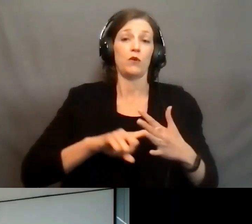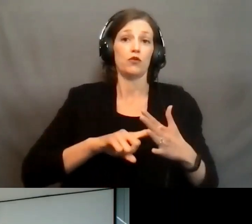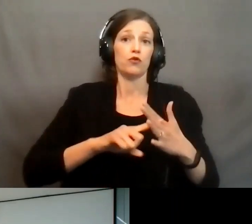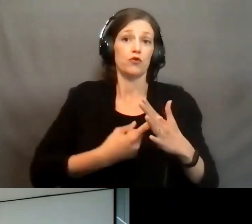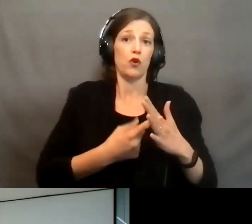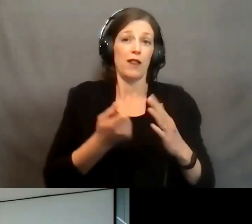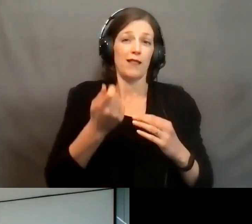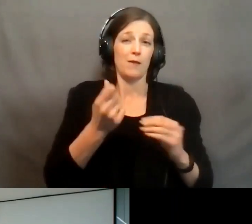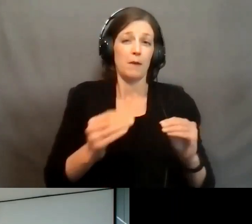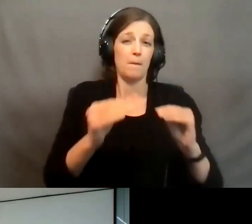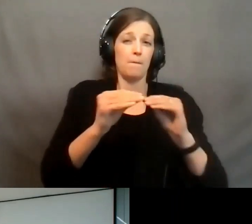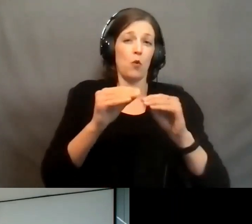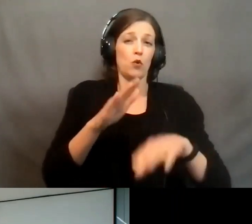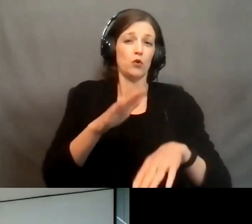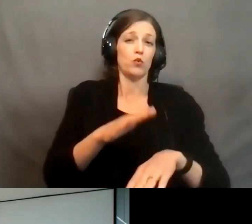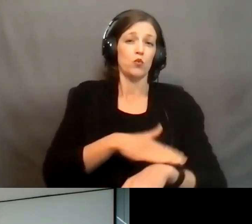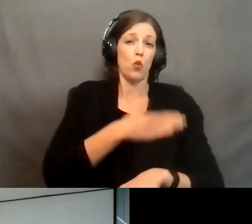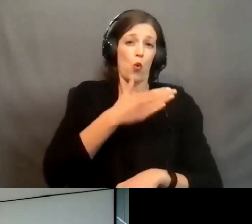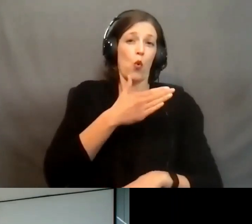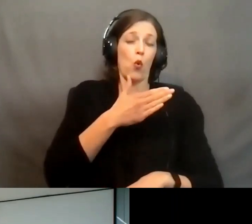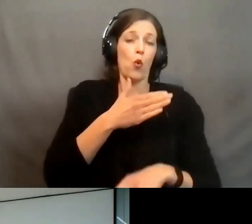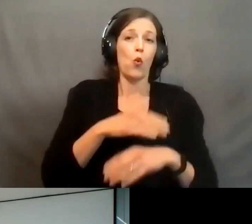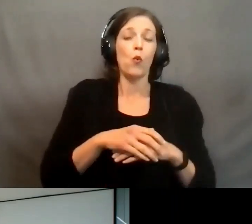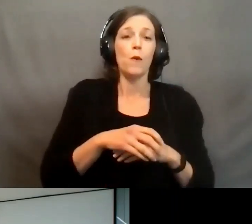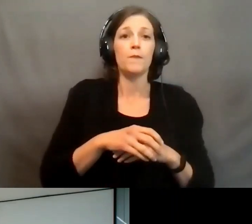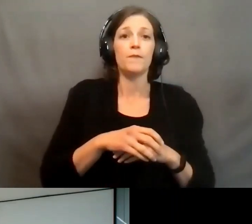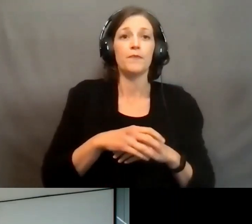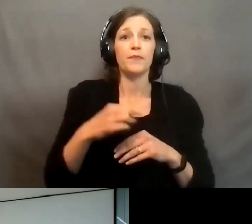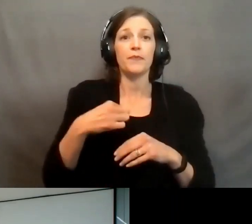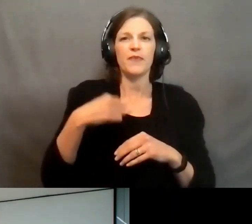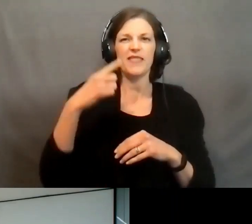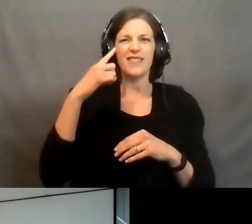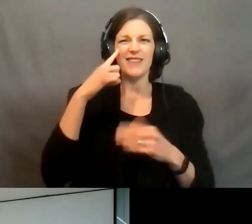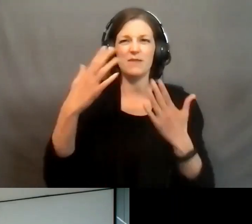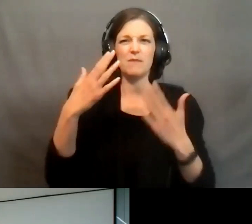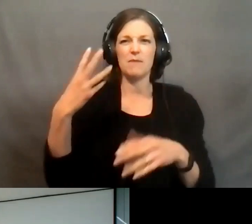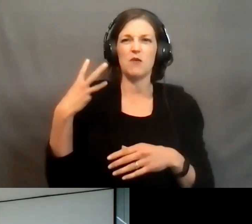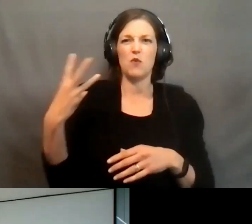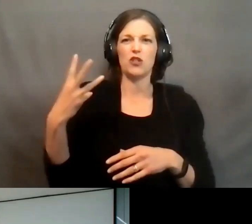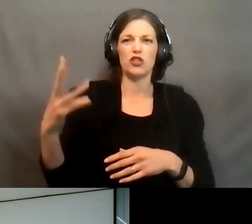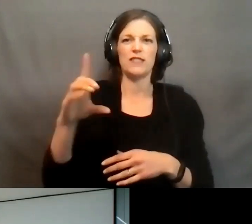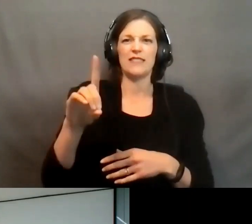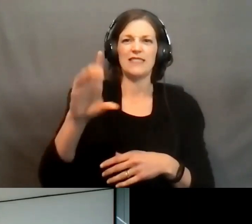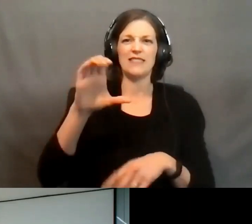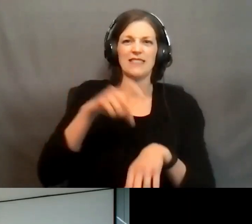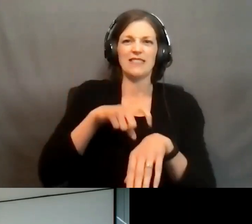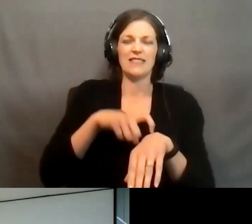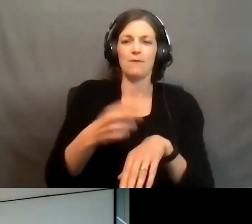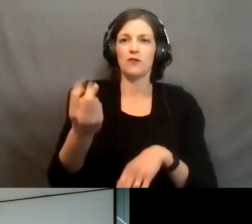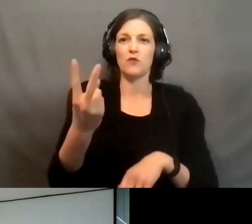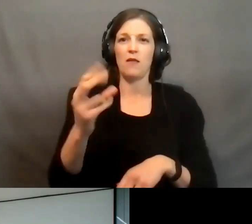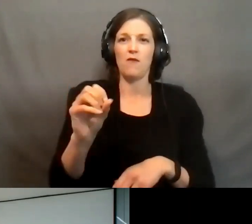I think it might have been Washington DC time 12:06:54 , 12:04 PM, because we do expect over